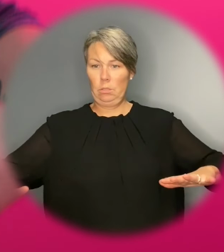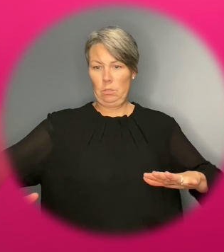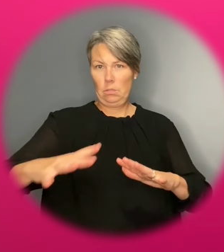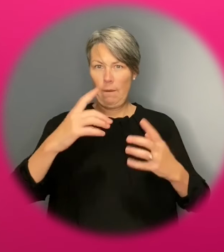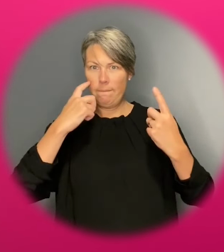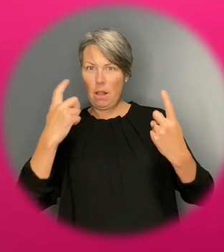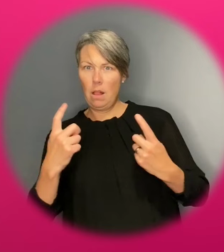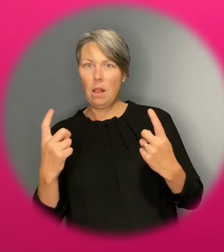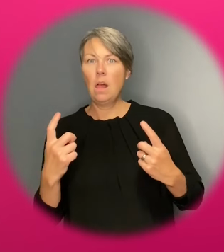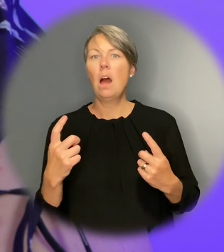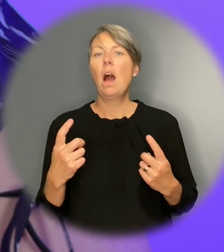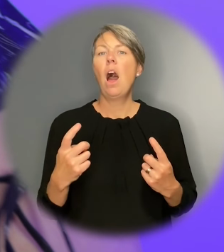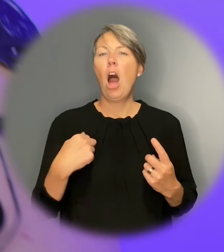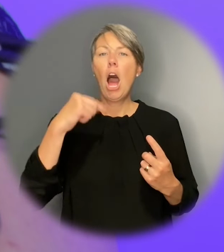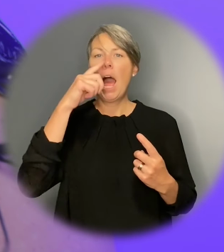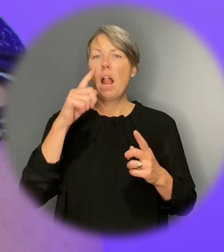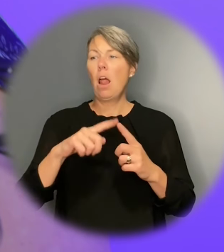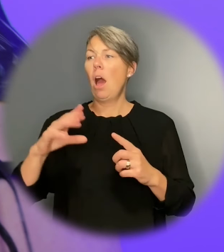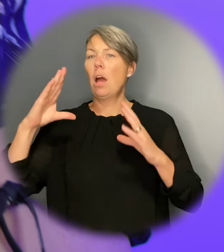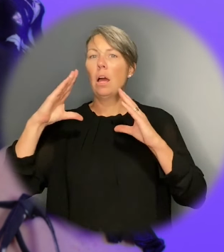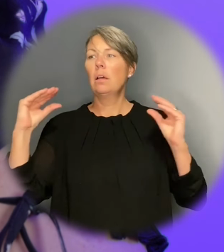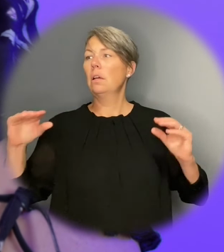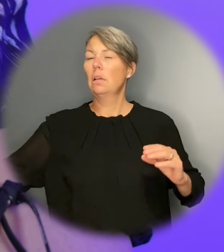cushion and put it behind my back. Probably the simplest and easiest one to